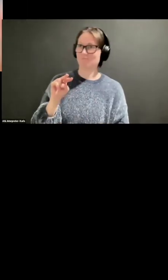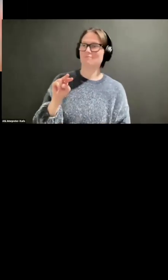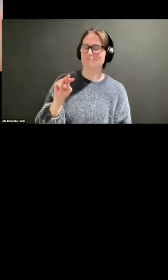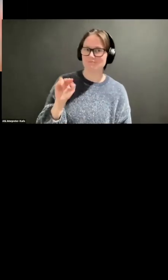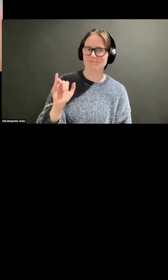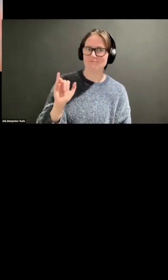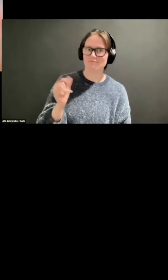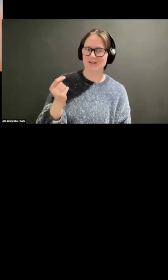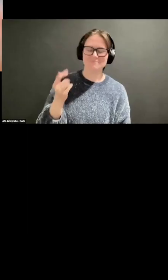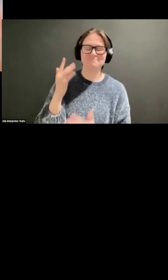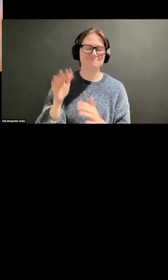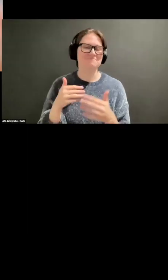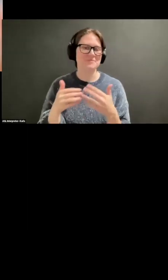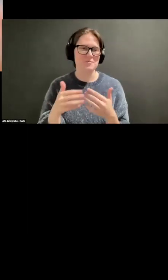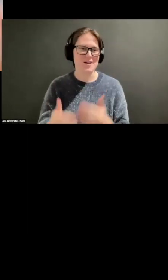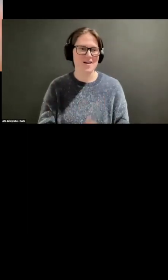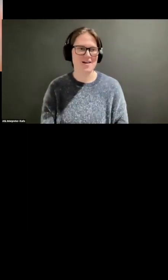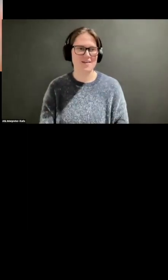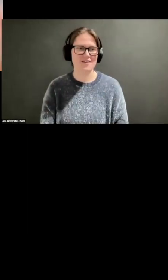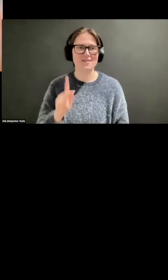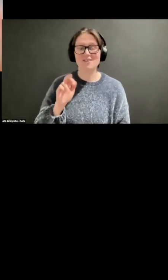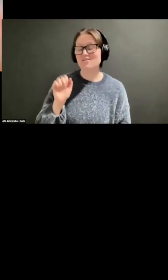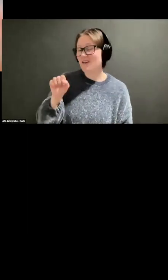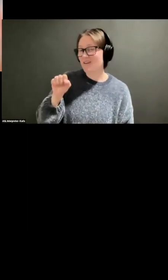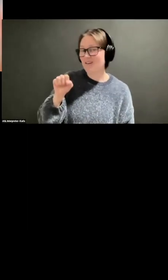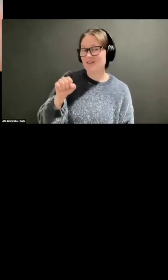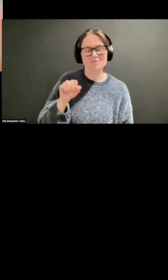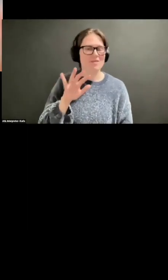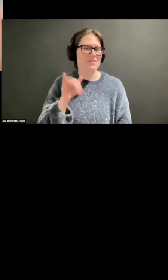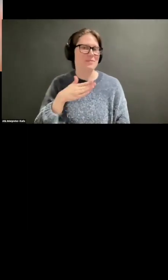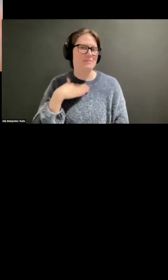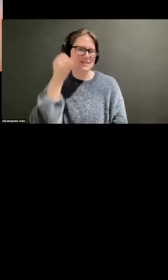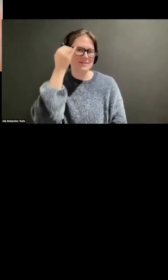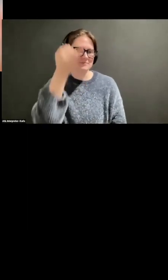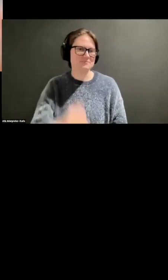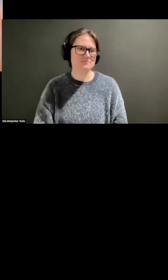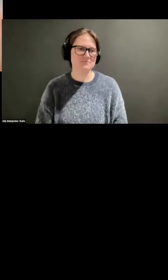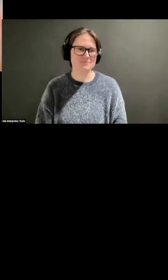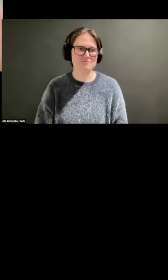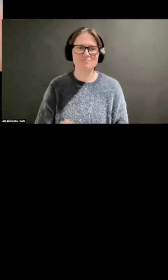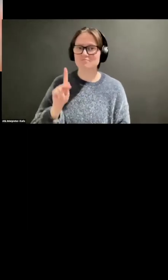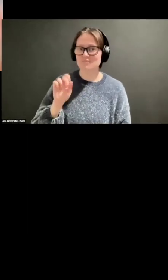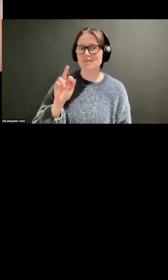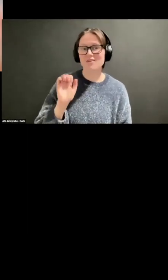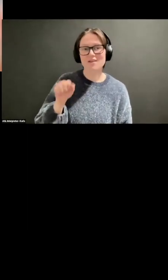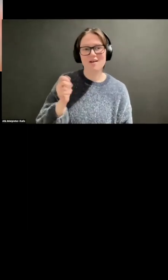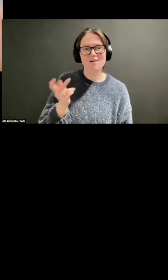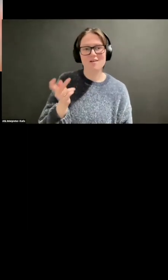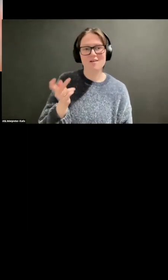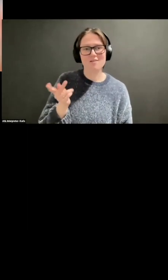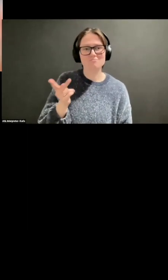anyway yeah that's just some of my ideas. Yeah, that's you're learning together. And I definitely